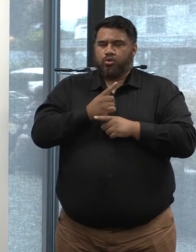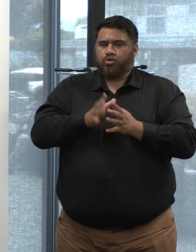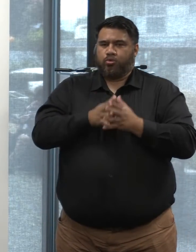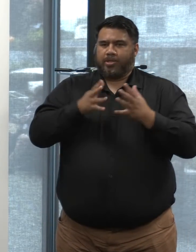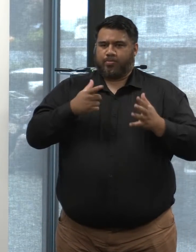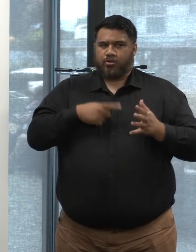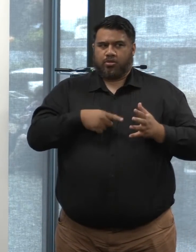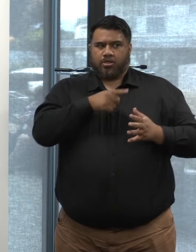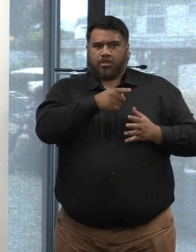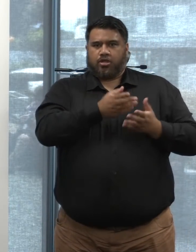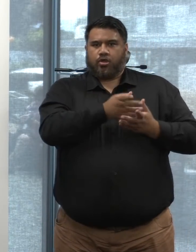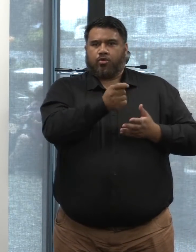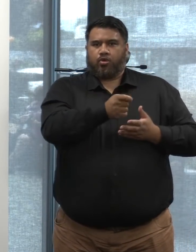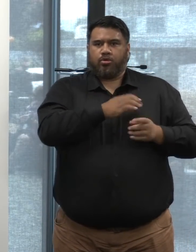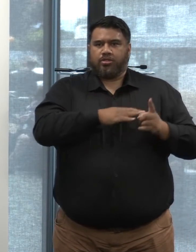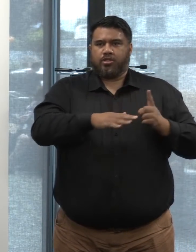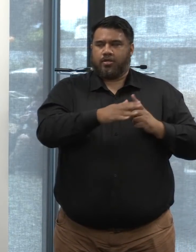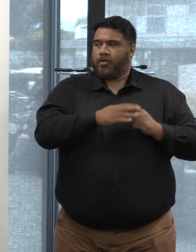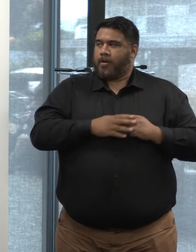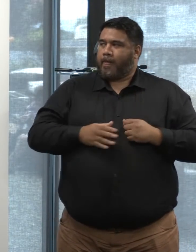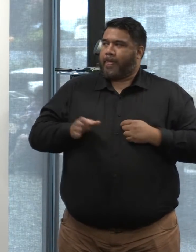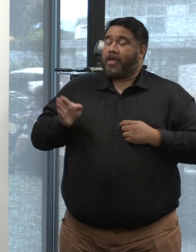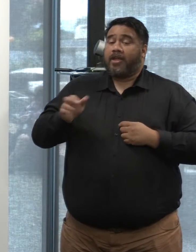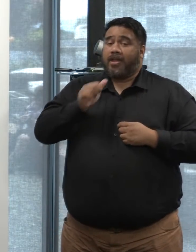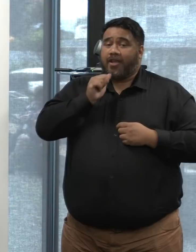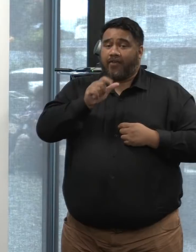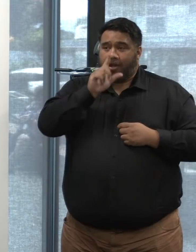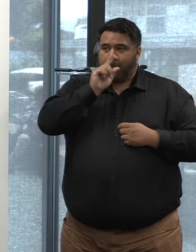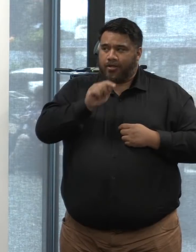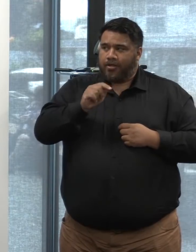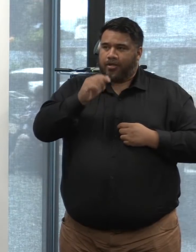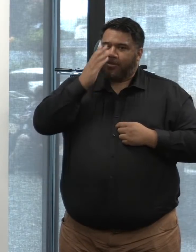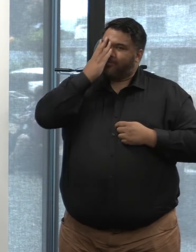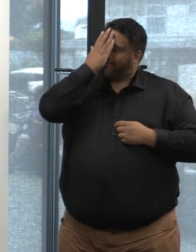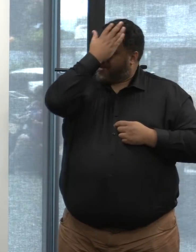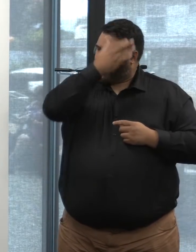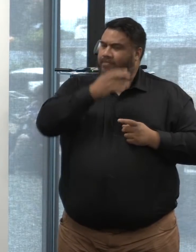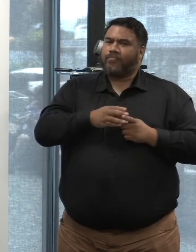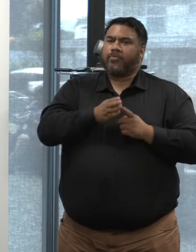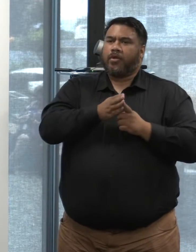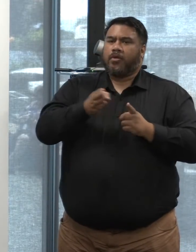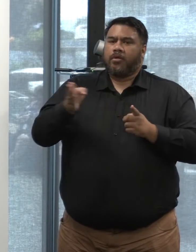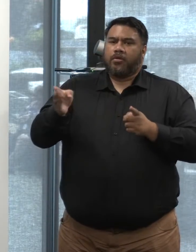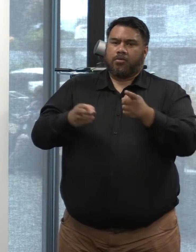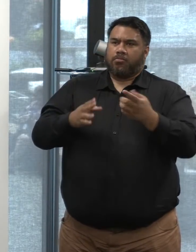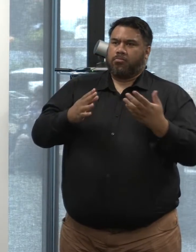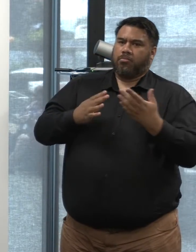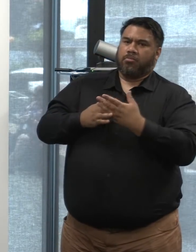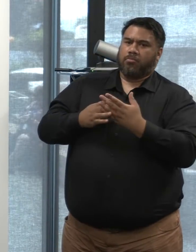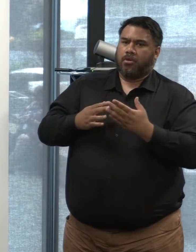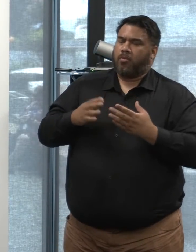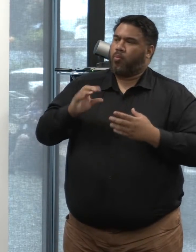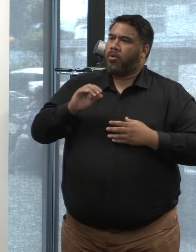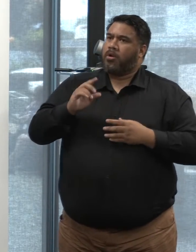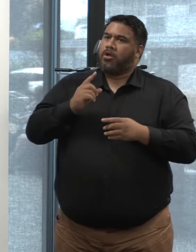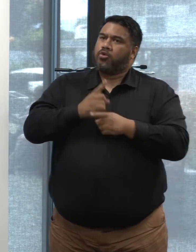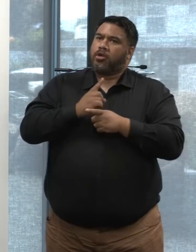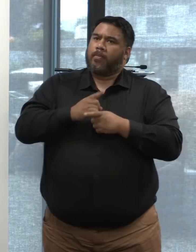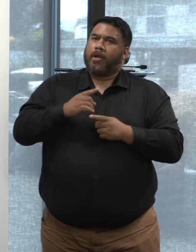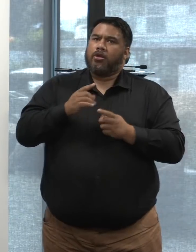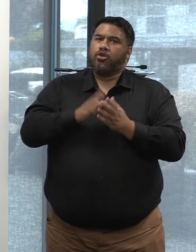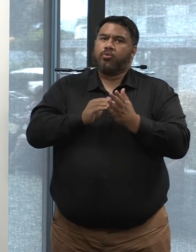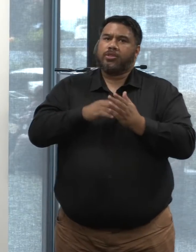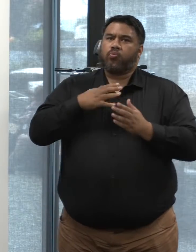smear.